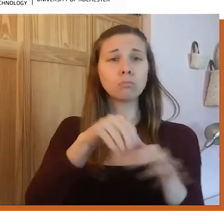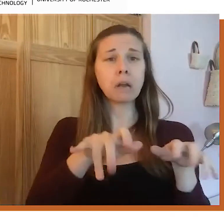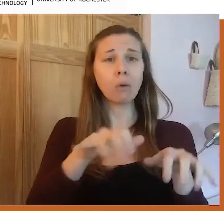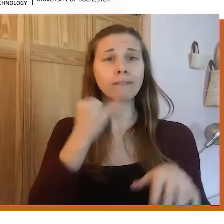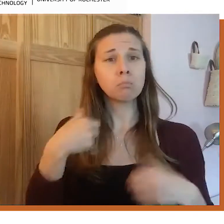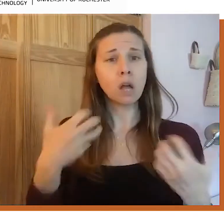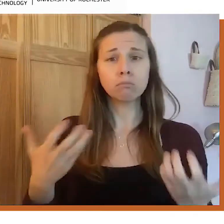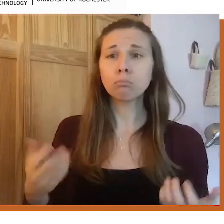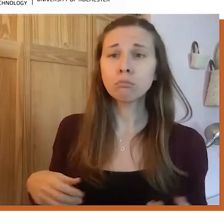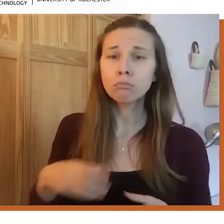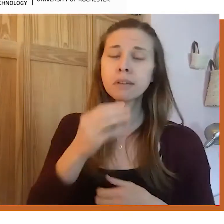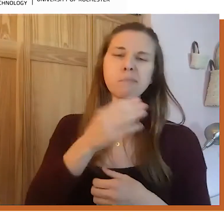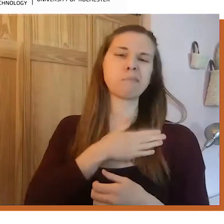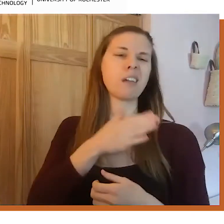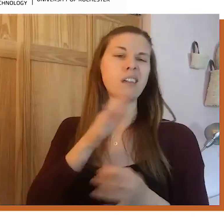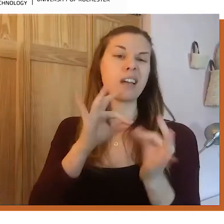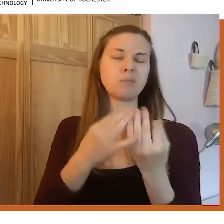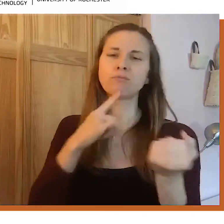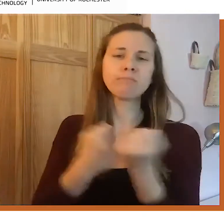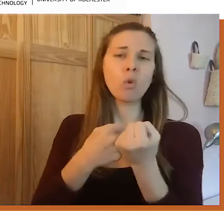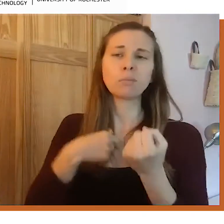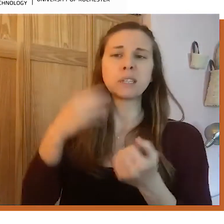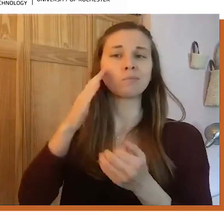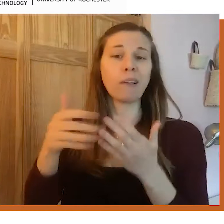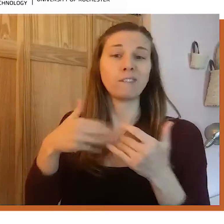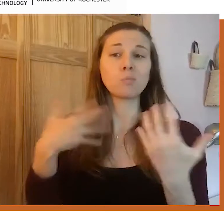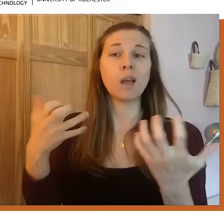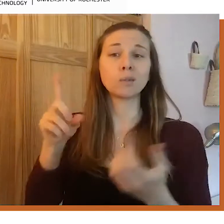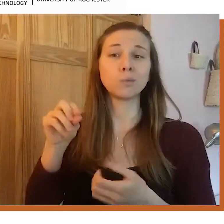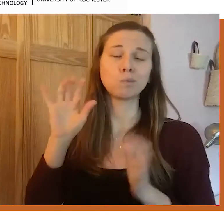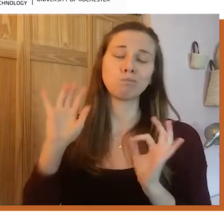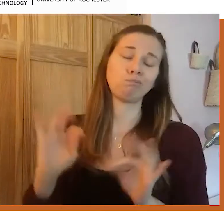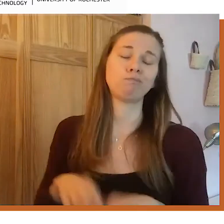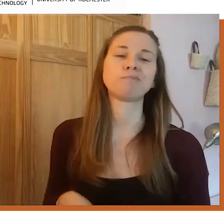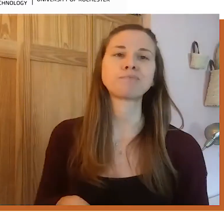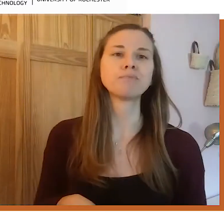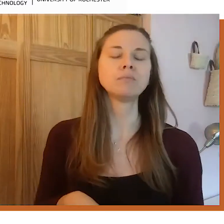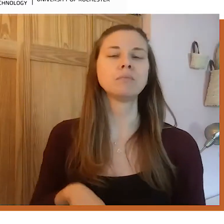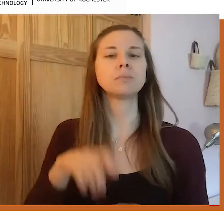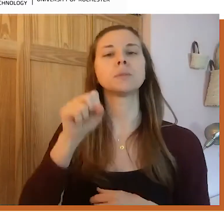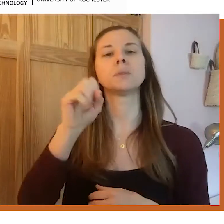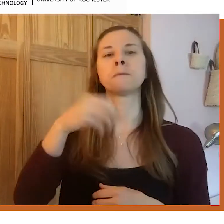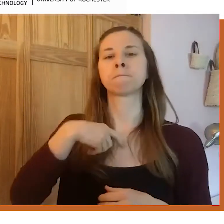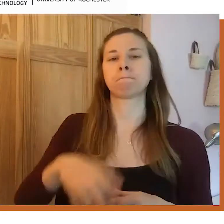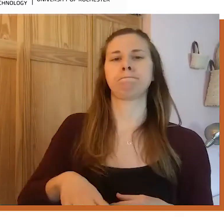If I wanted to play the piano, I could, and my family was very supportive of whatever I wanted to do.